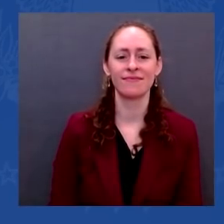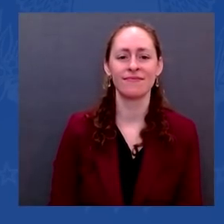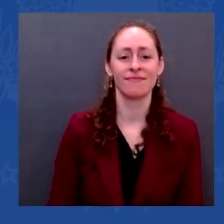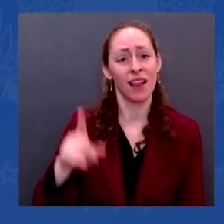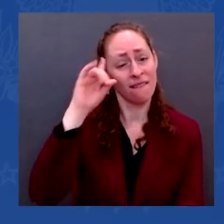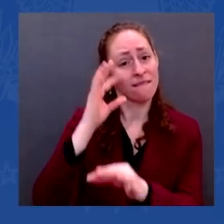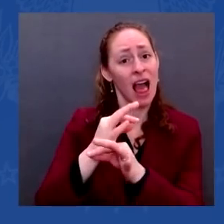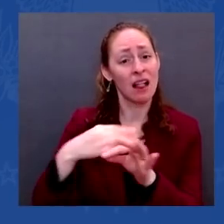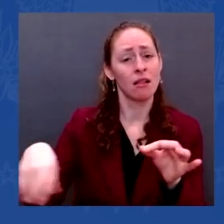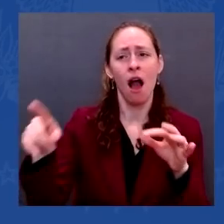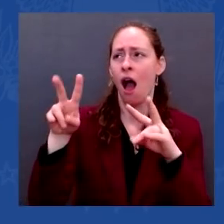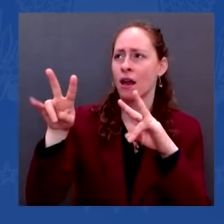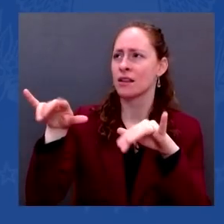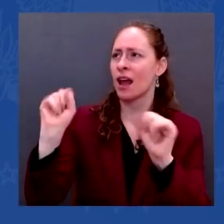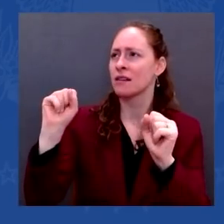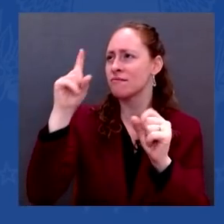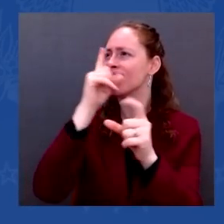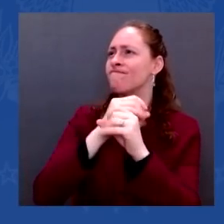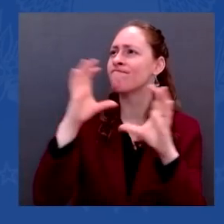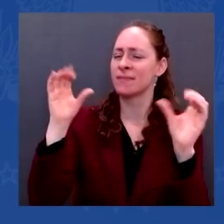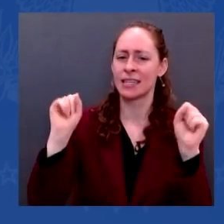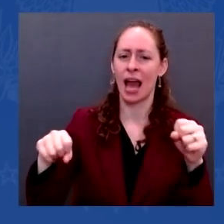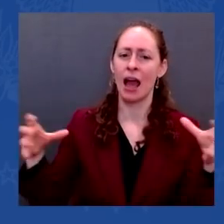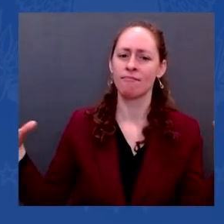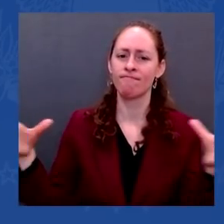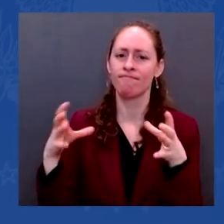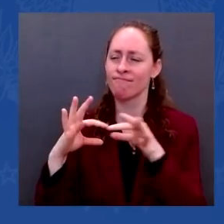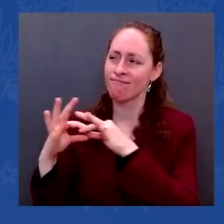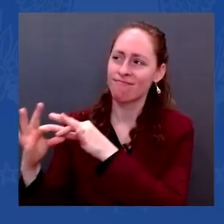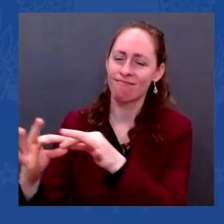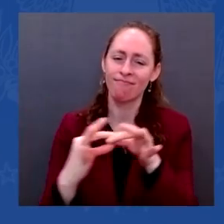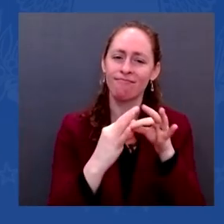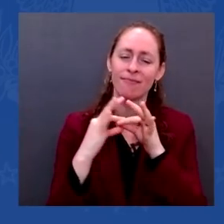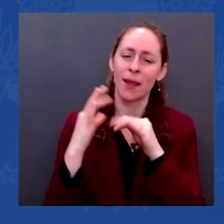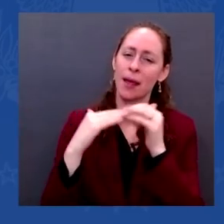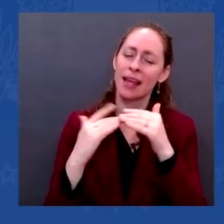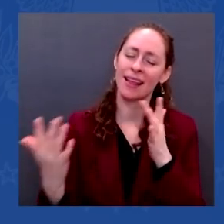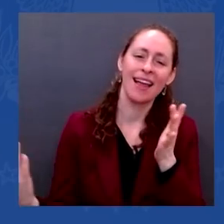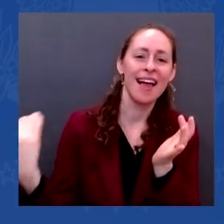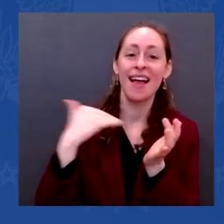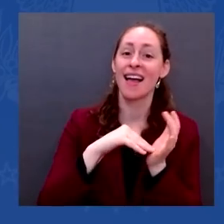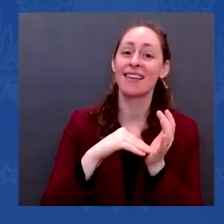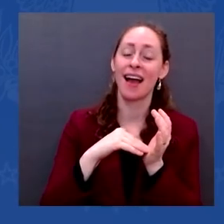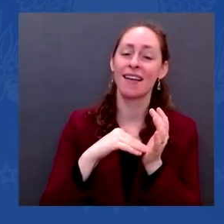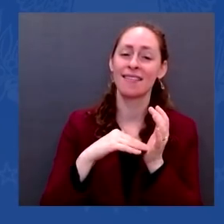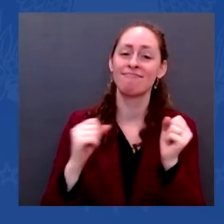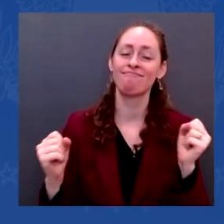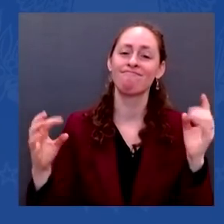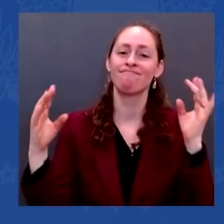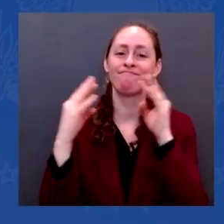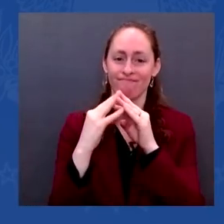is the faith that we as a nation must and do summon today.